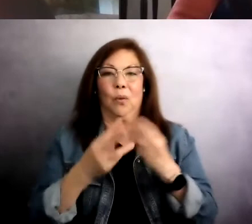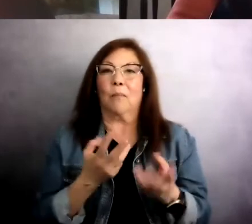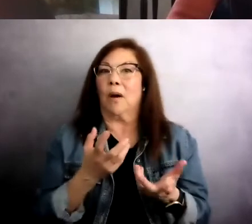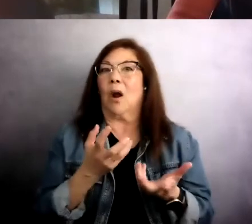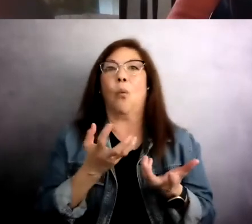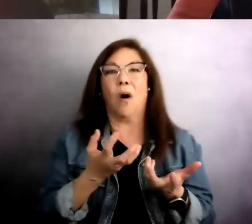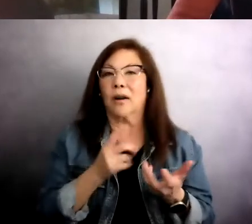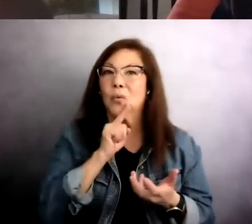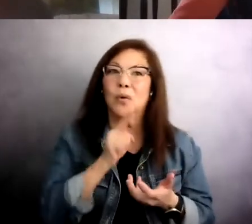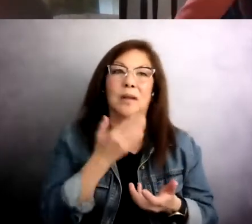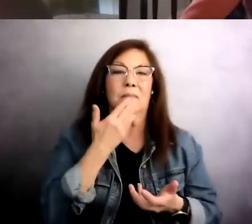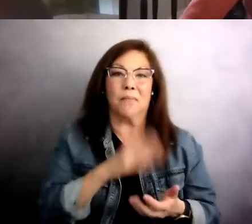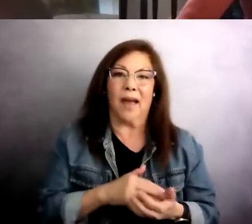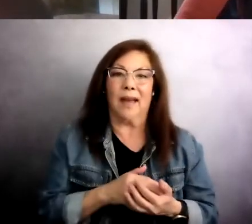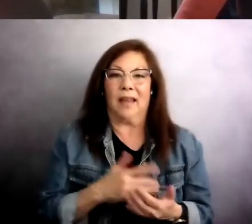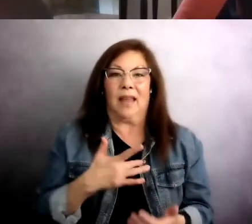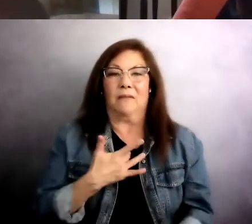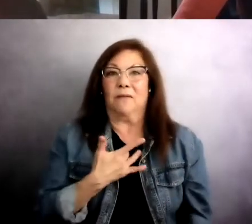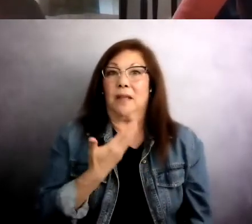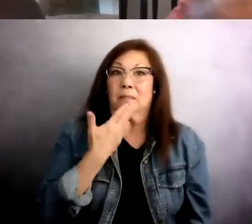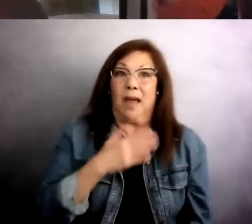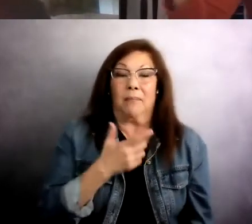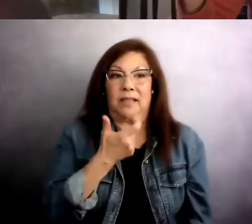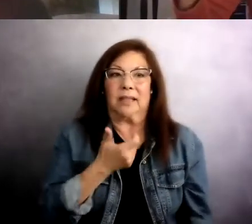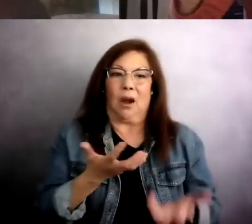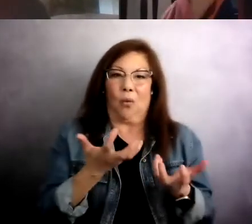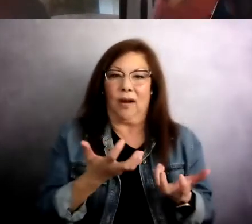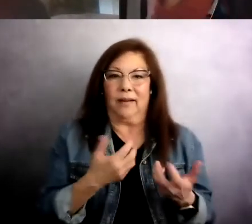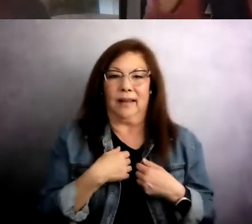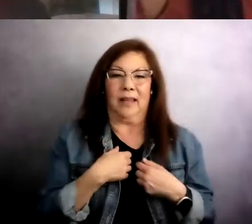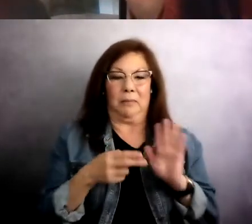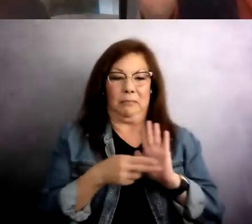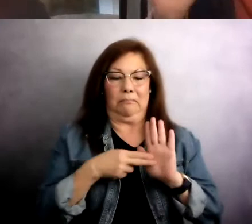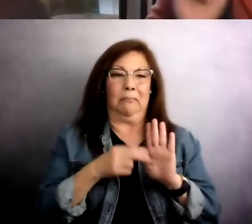the ways, and feeling so bad and being Marxist, and the being confused about the politics